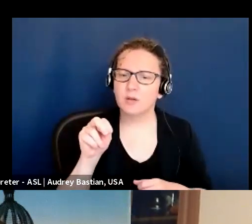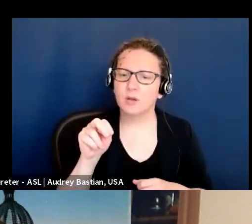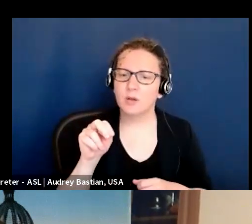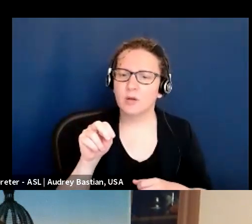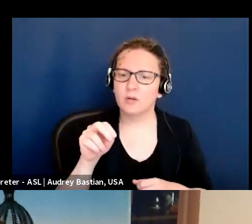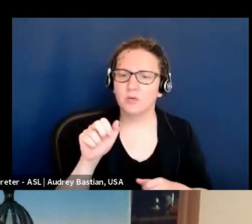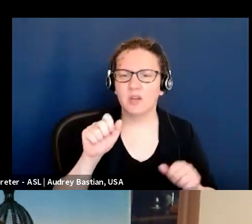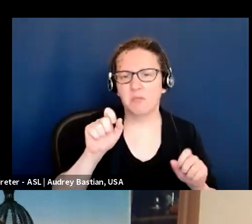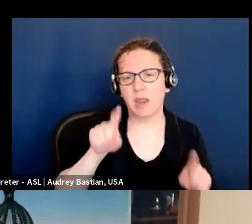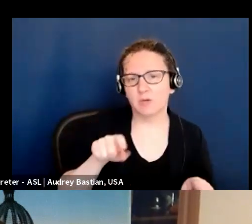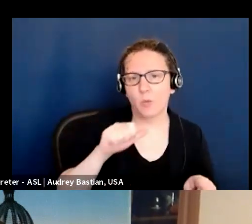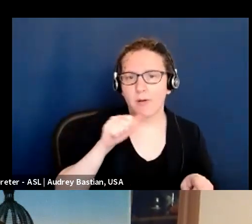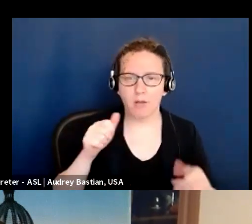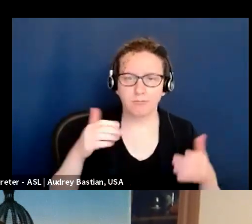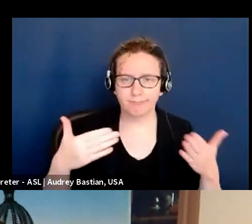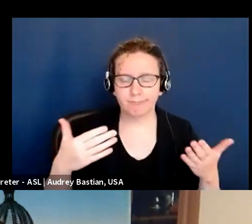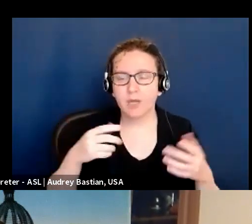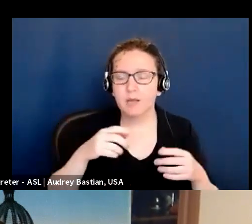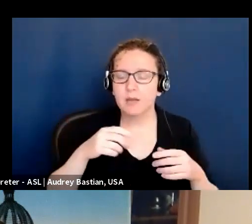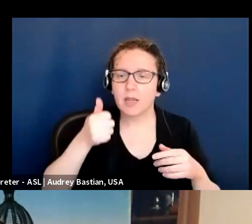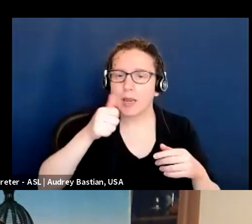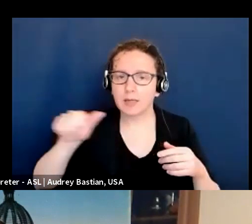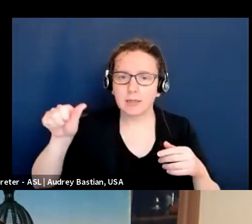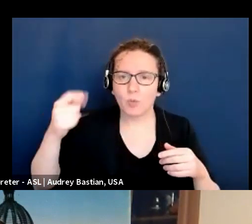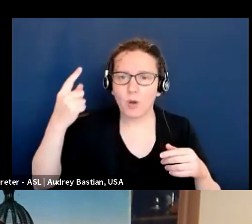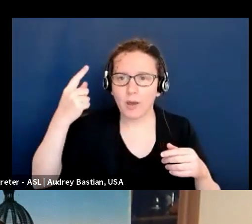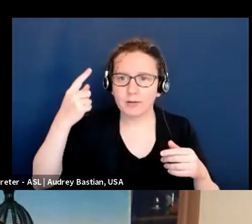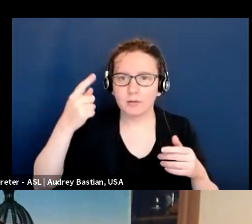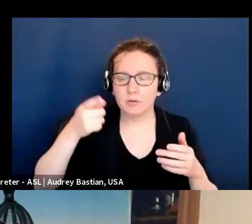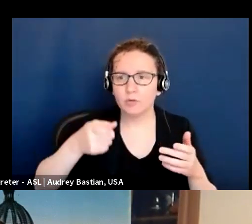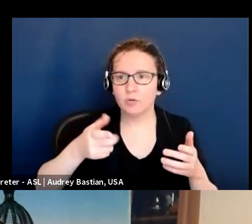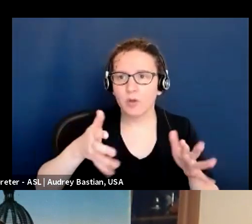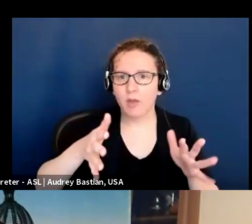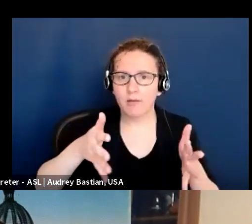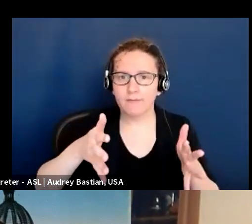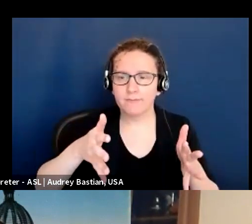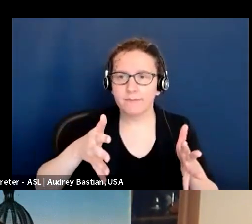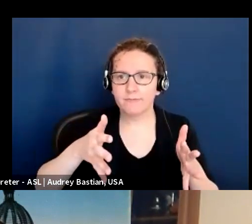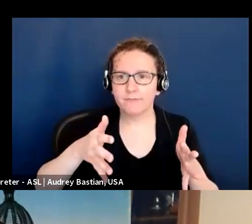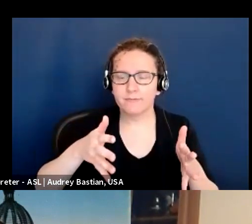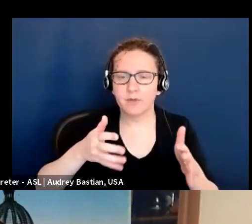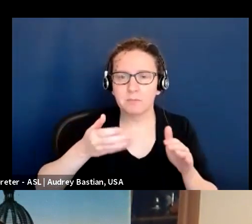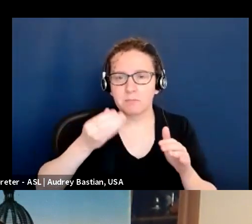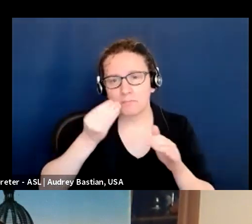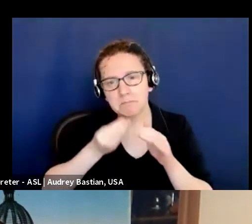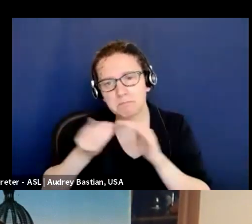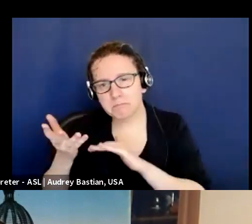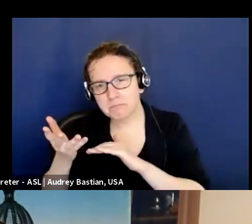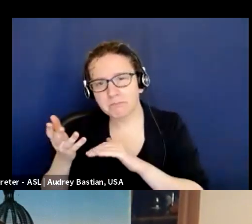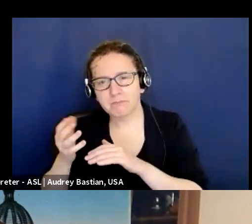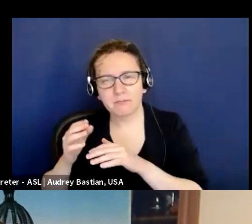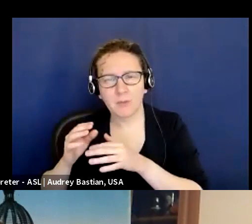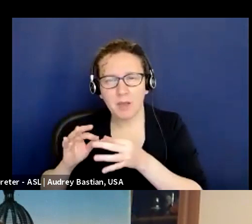this or not but was there anyone that you kind of confided to about any of your disabilities,